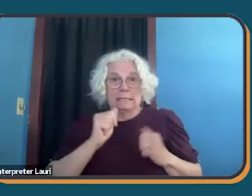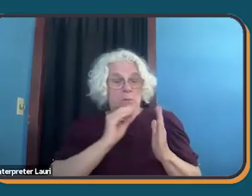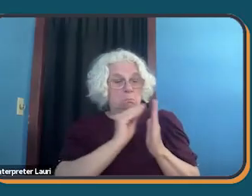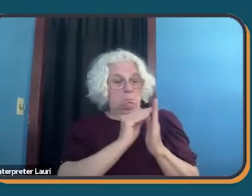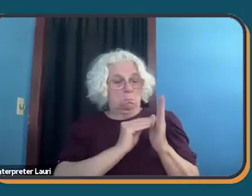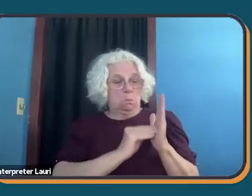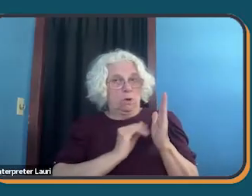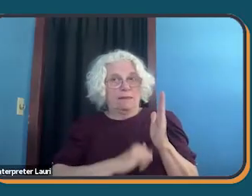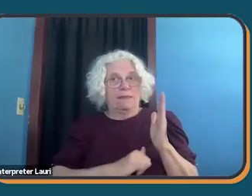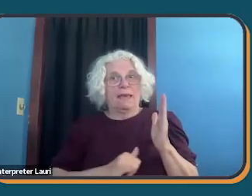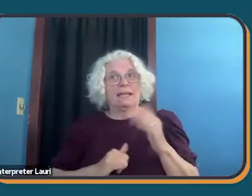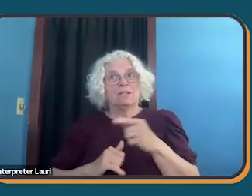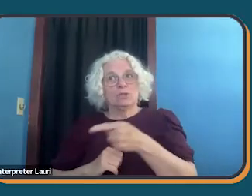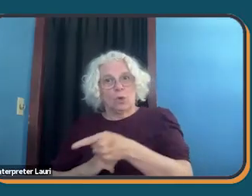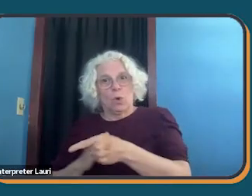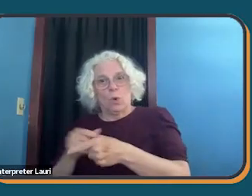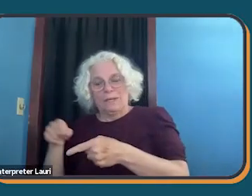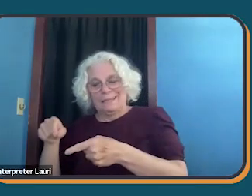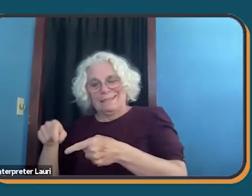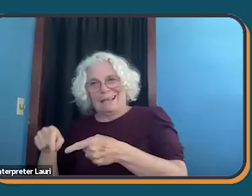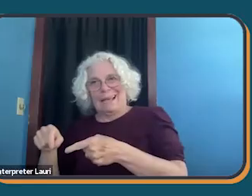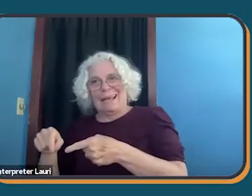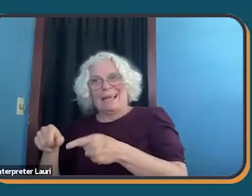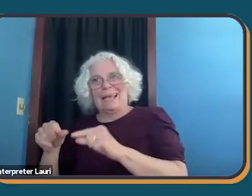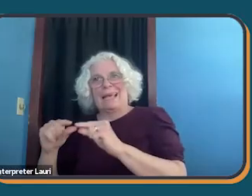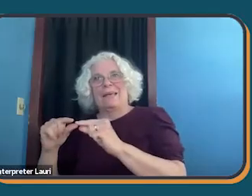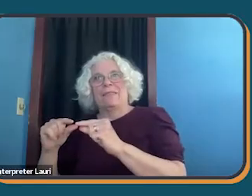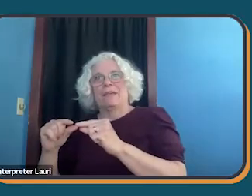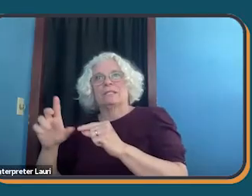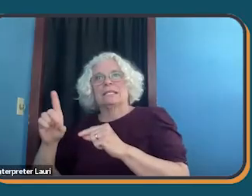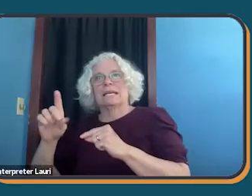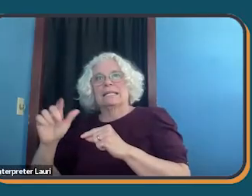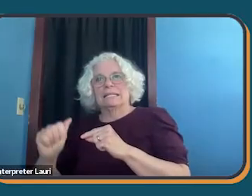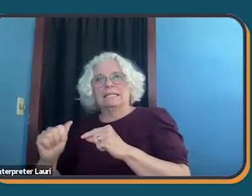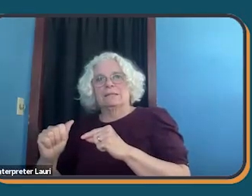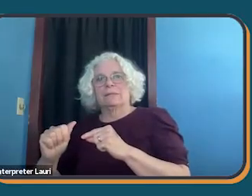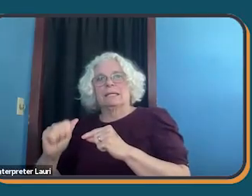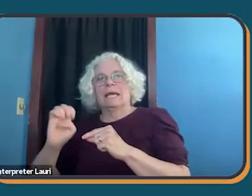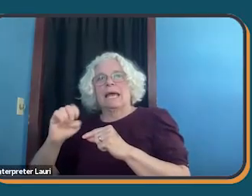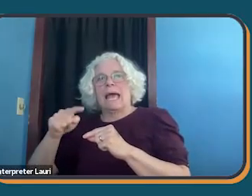and so in our guide we link you to expert guidance from a group called the Disability Equity Collaborative